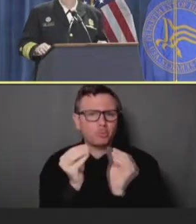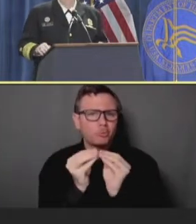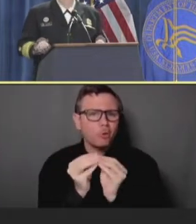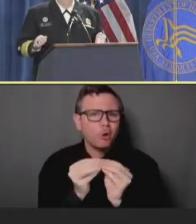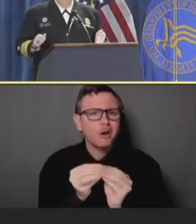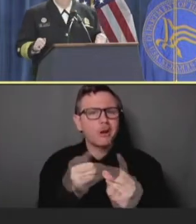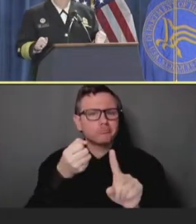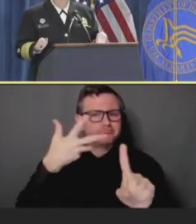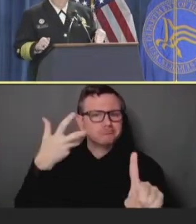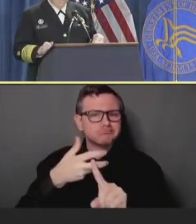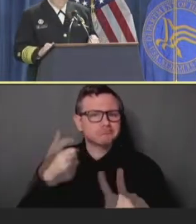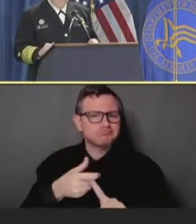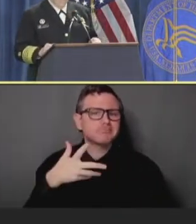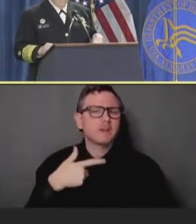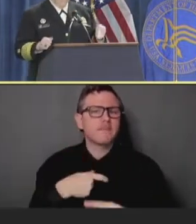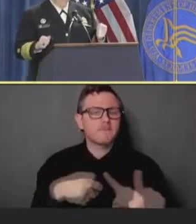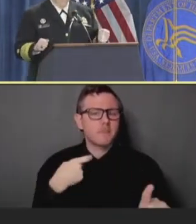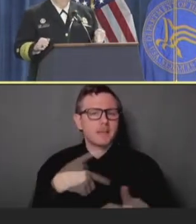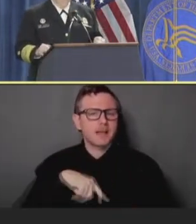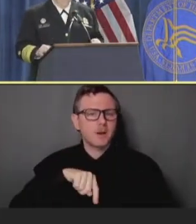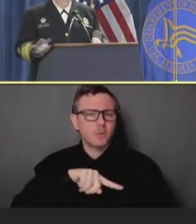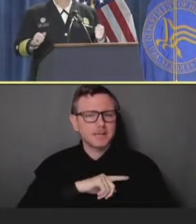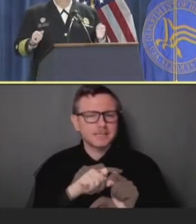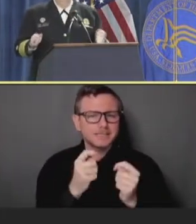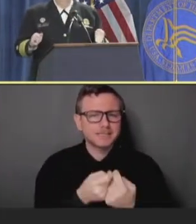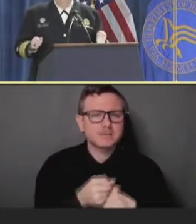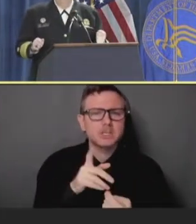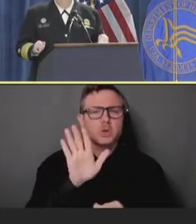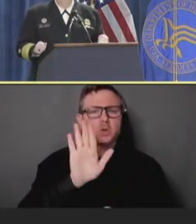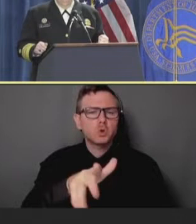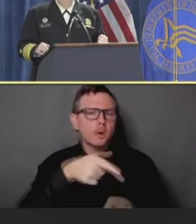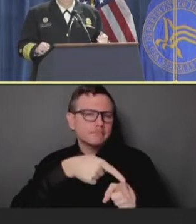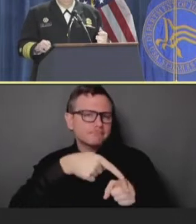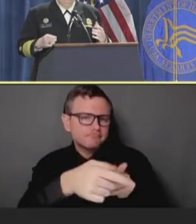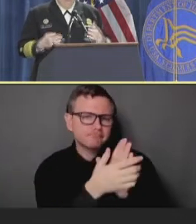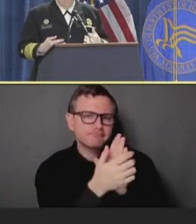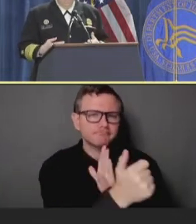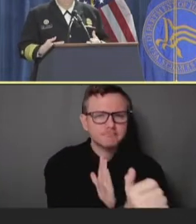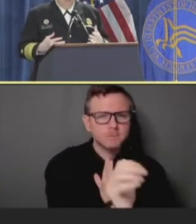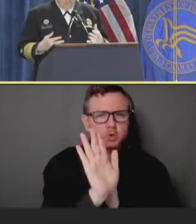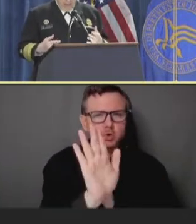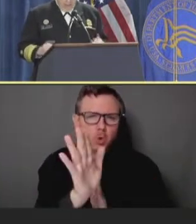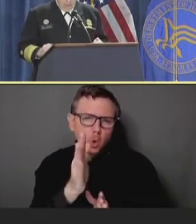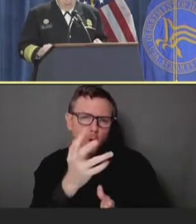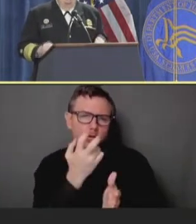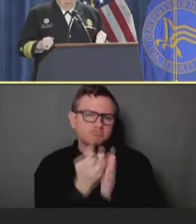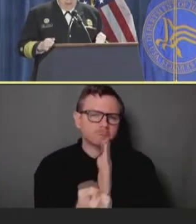that your expertise and your work and your dedication is absolutely invaluable to me